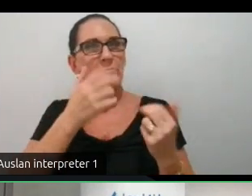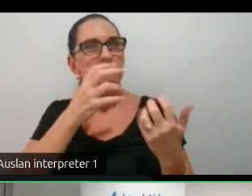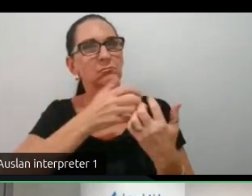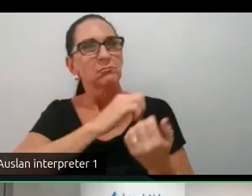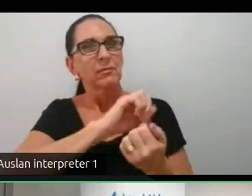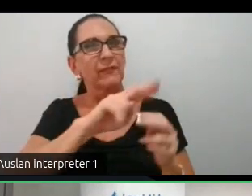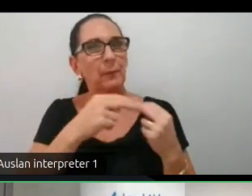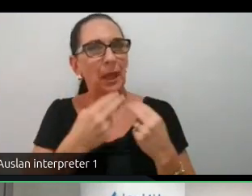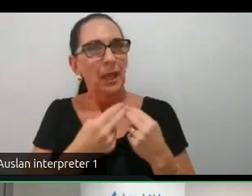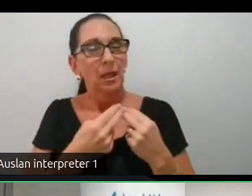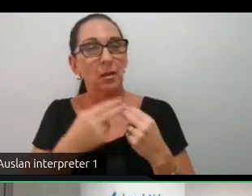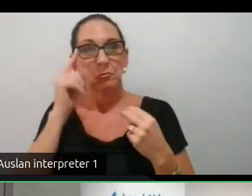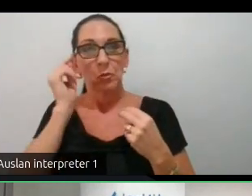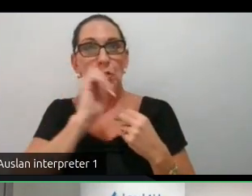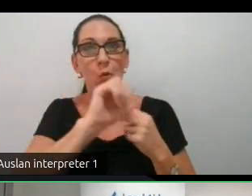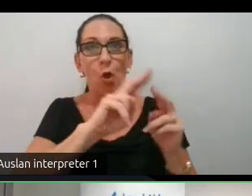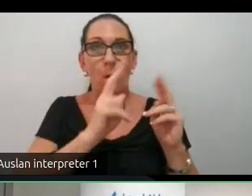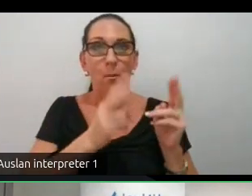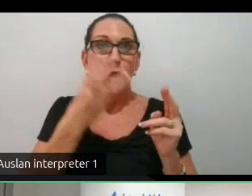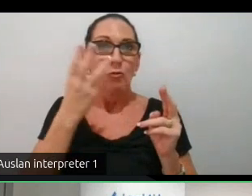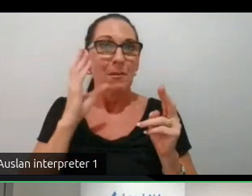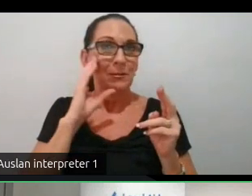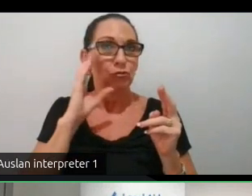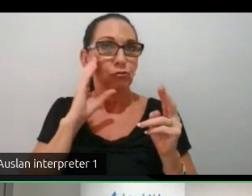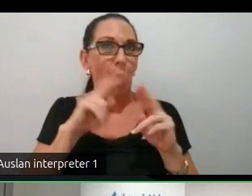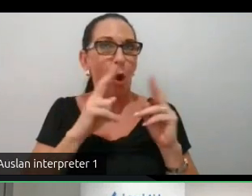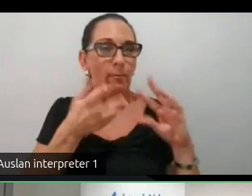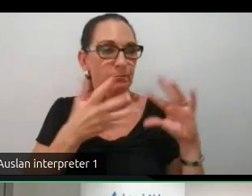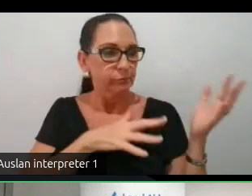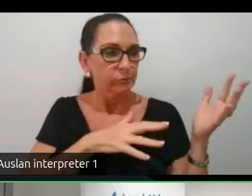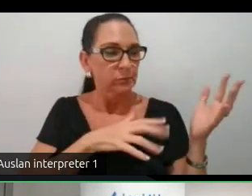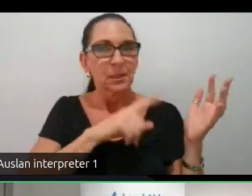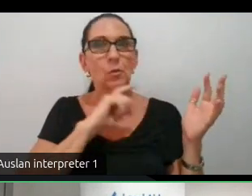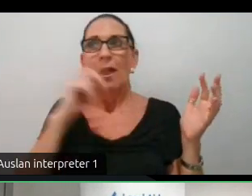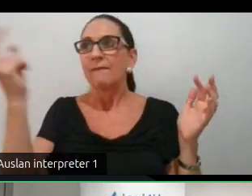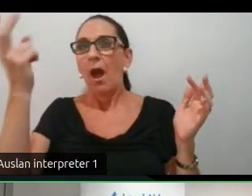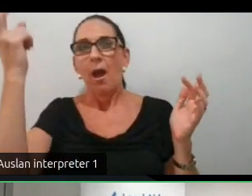your family. So, if you lost a three-bedroom home, they'll find you a three-bedroom home. Um,